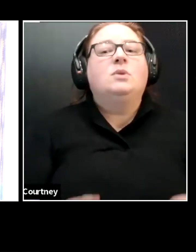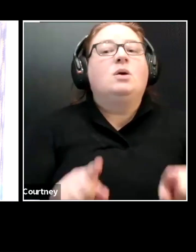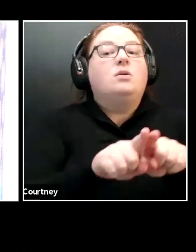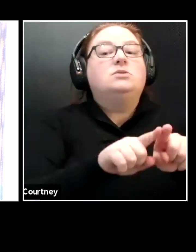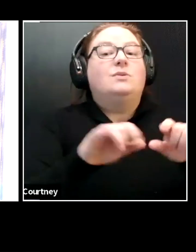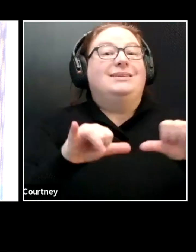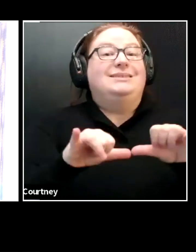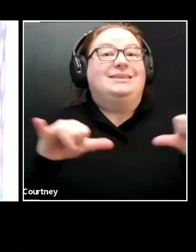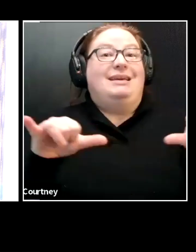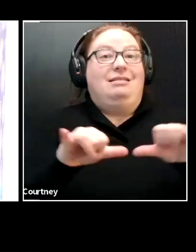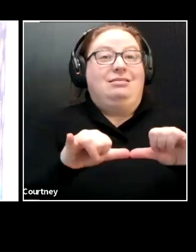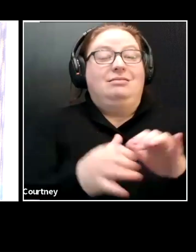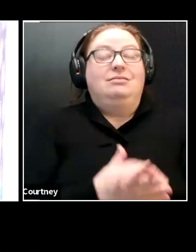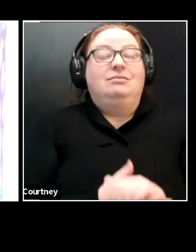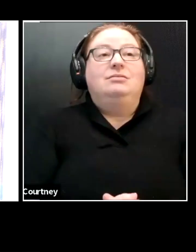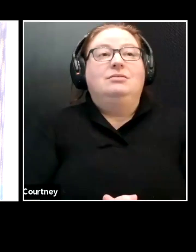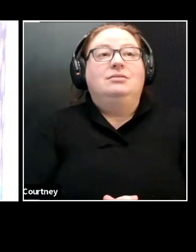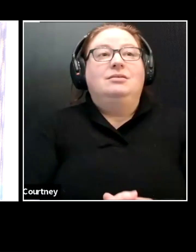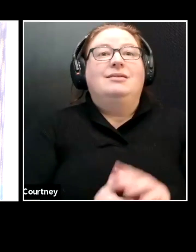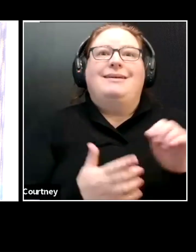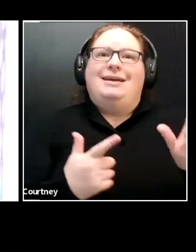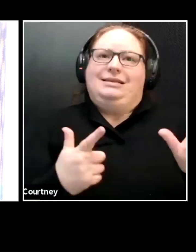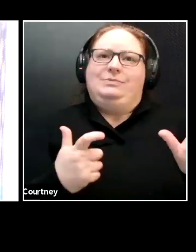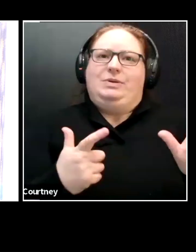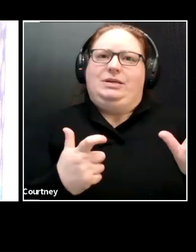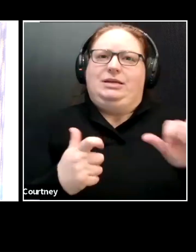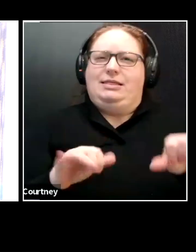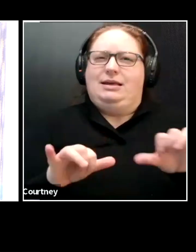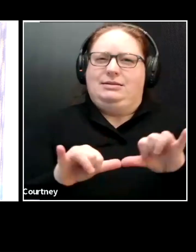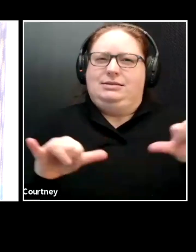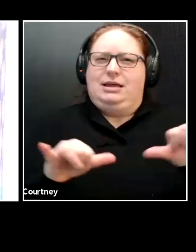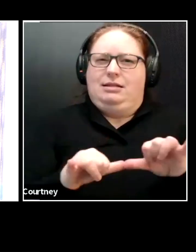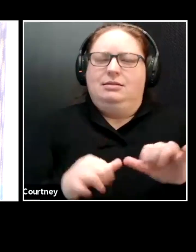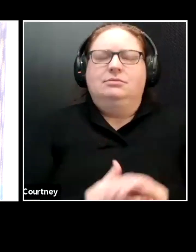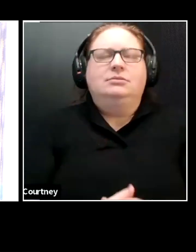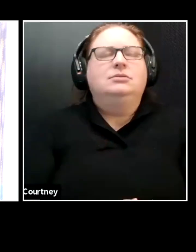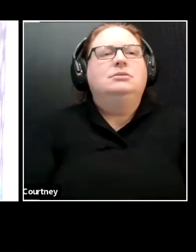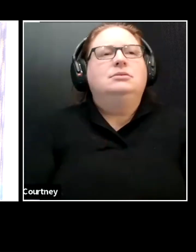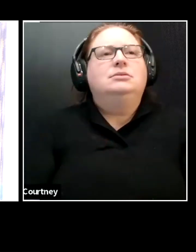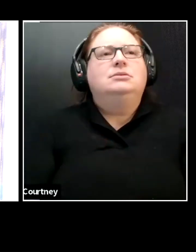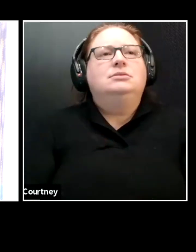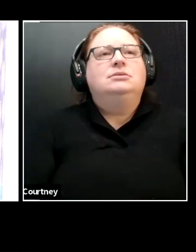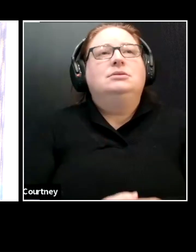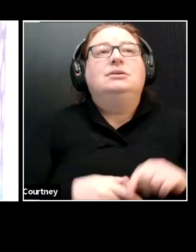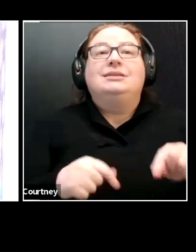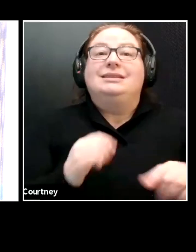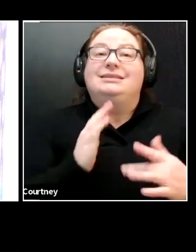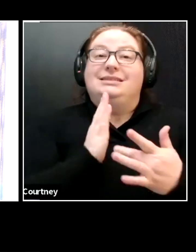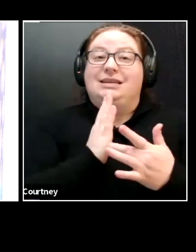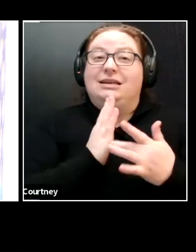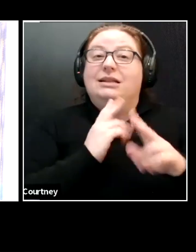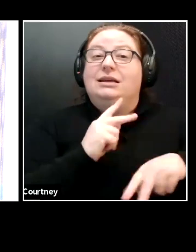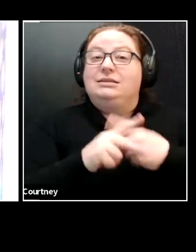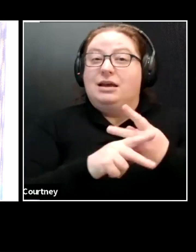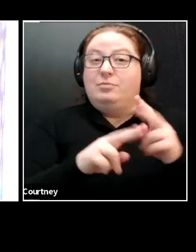um uh and and speed at that scale. Um this is a technically a type of analysis that you know could